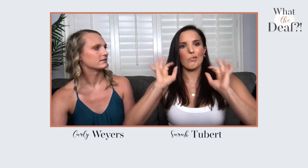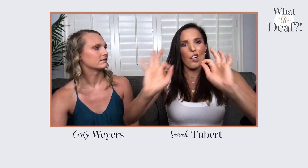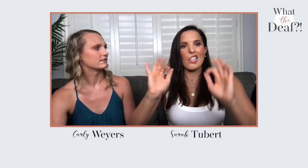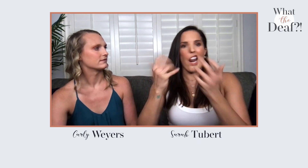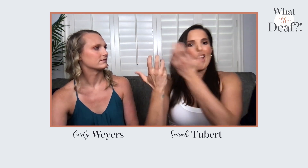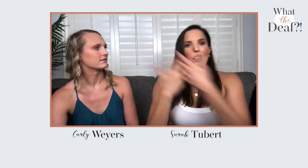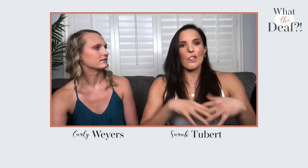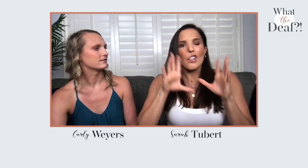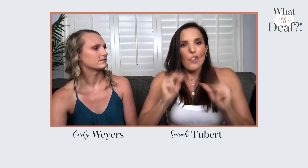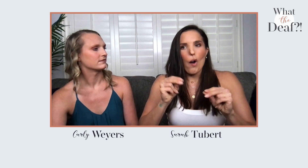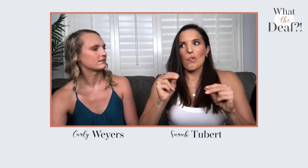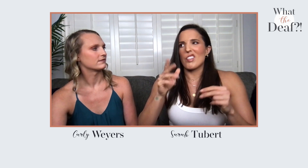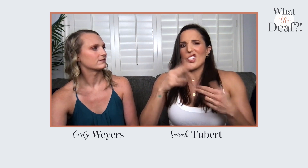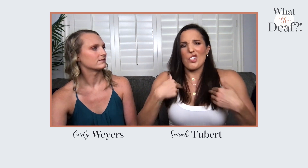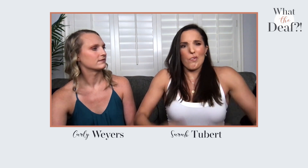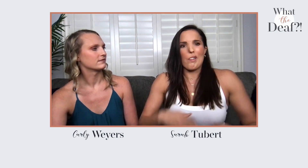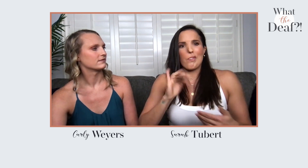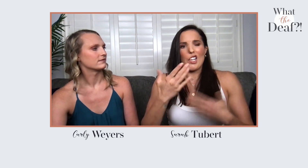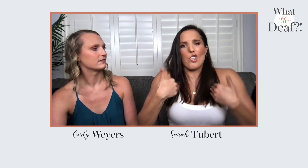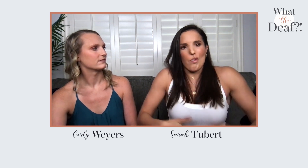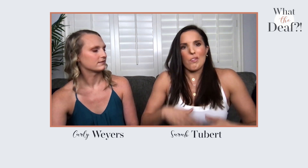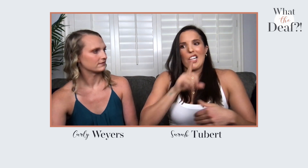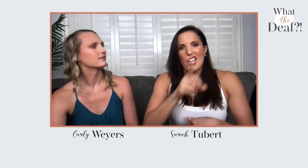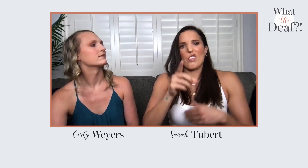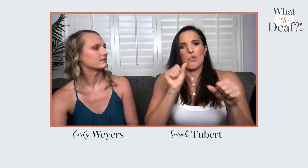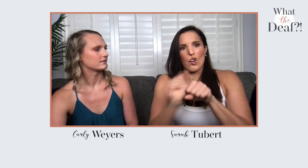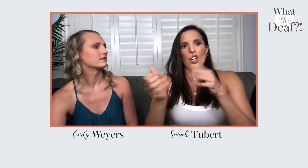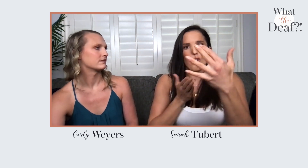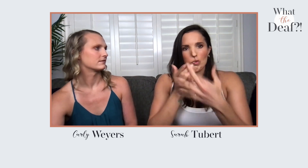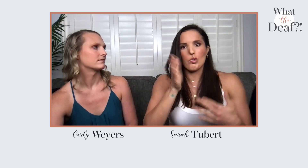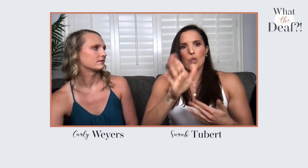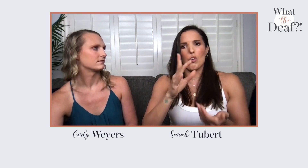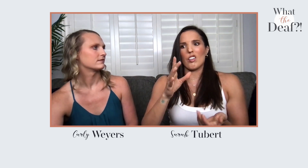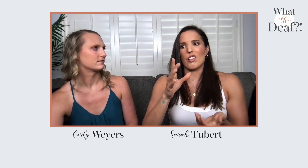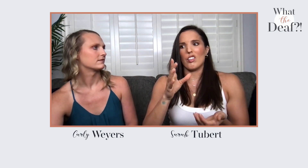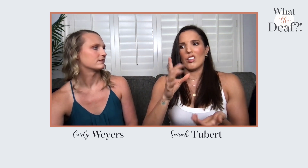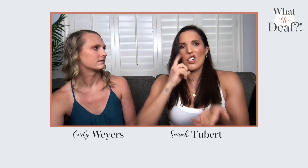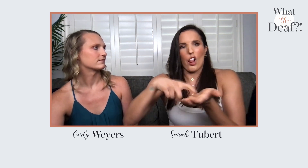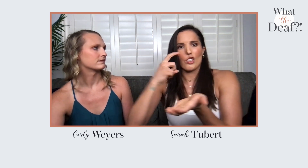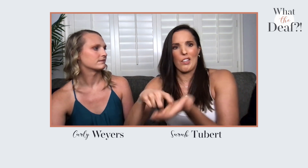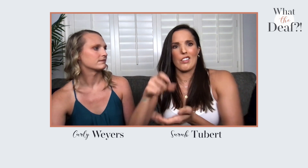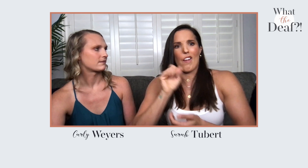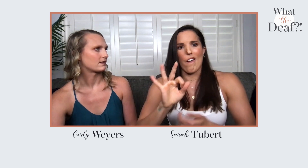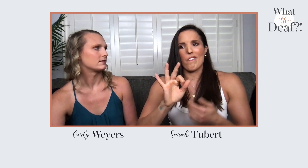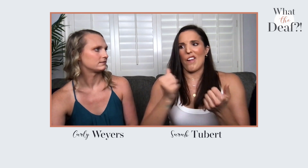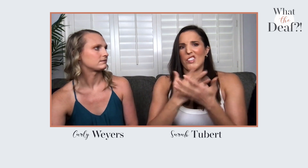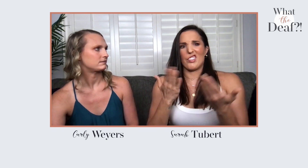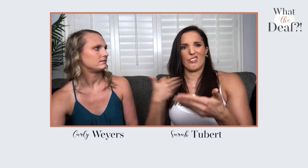No, I'm a human being and being human is working through your struggles and acknowledging all the things